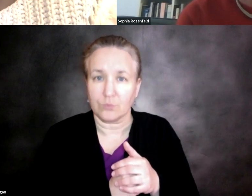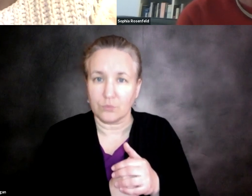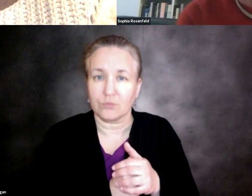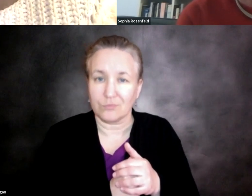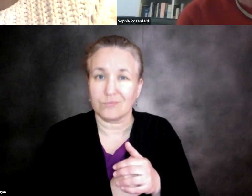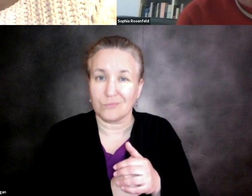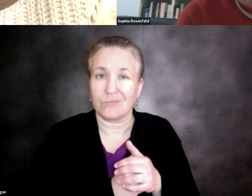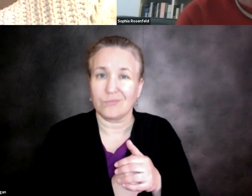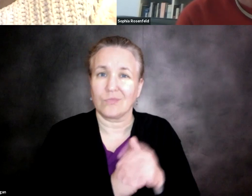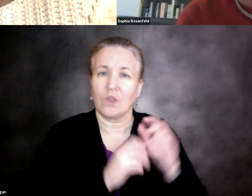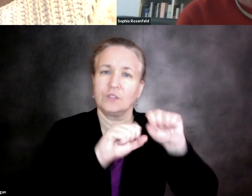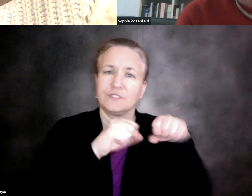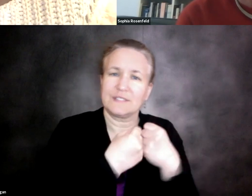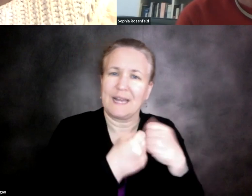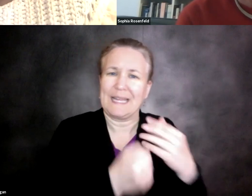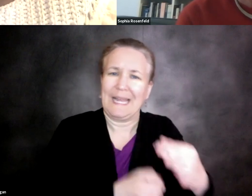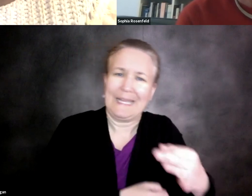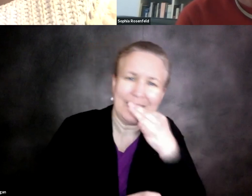like smithing societies, farming societies,